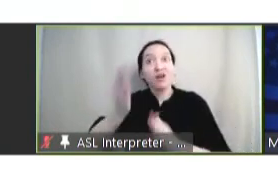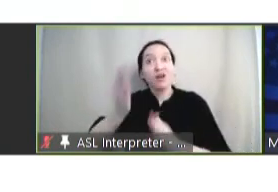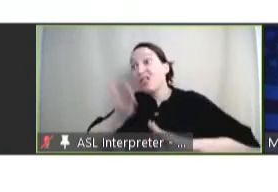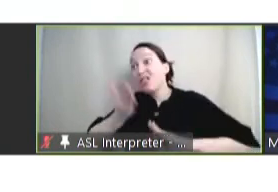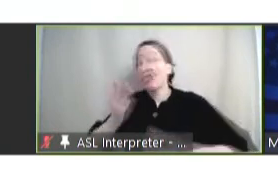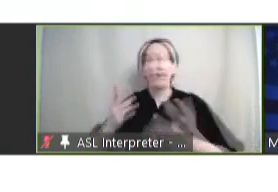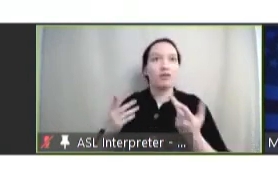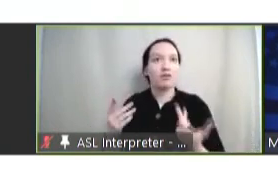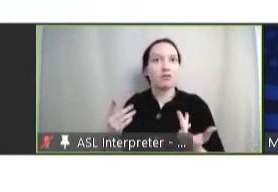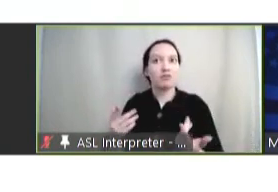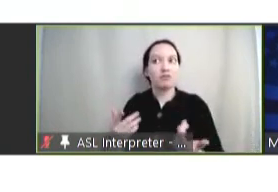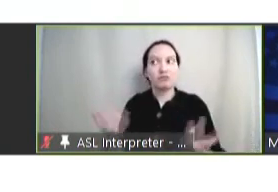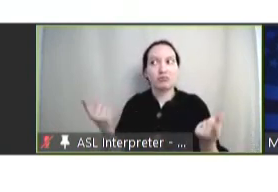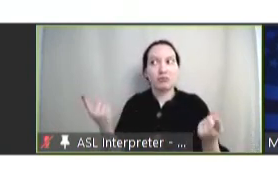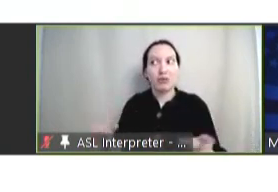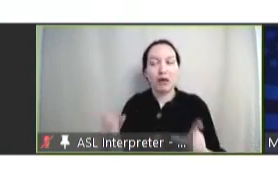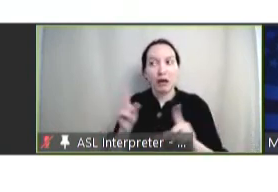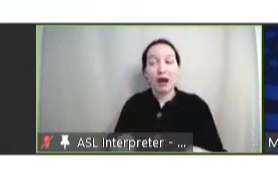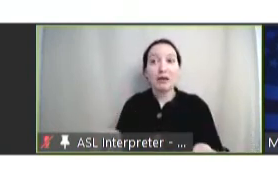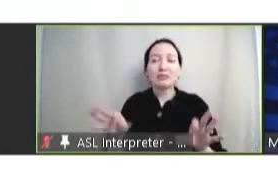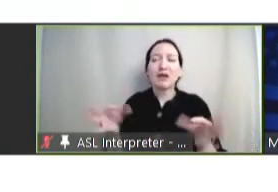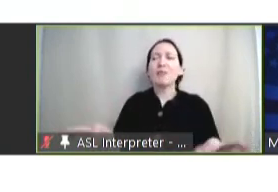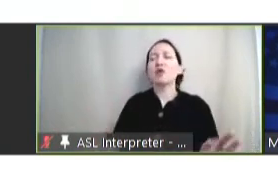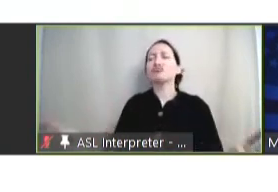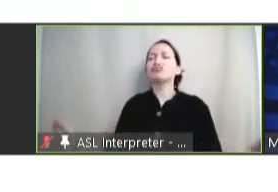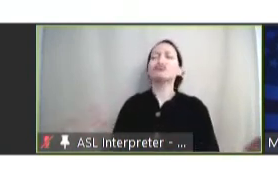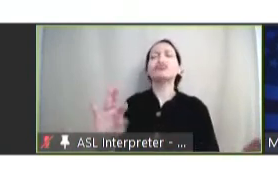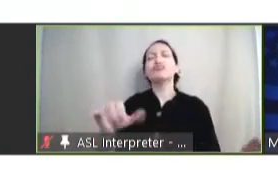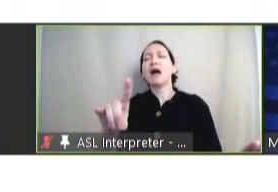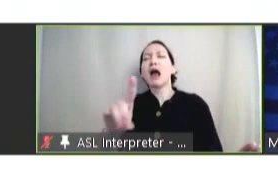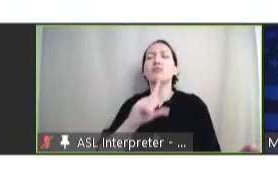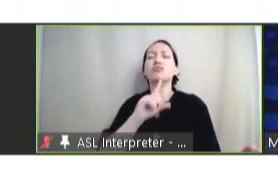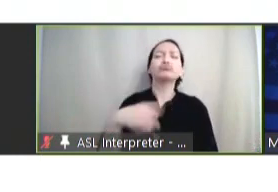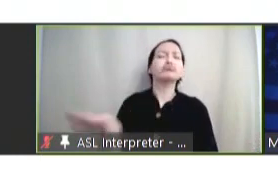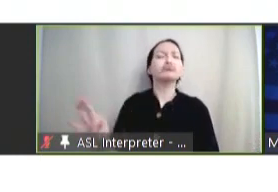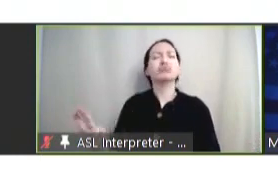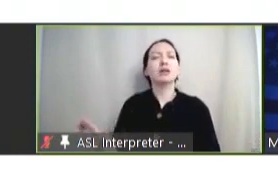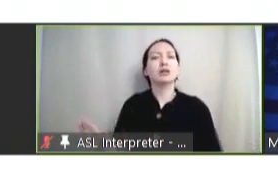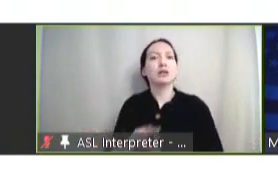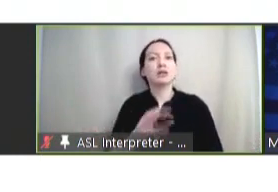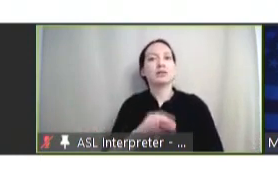you know, what might be a relatively mild bearing either, you know, very mild by nature or because